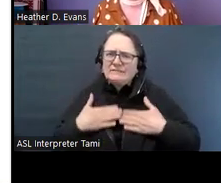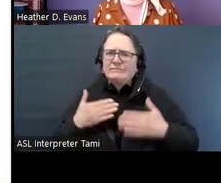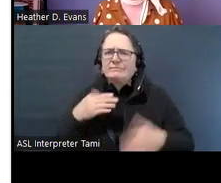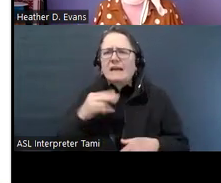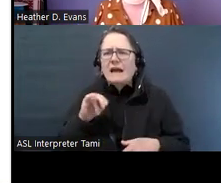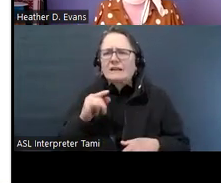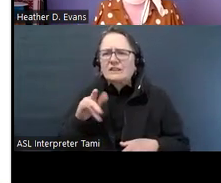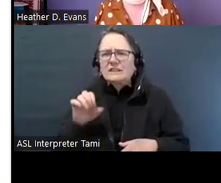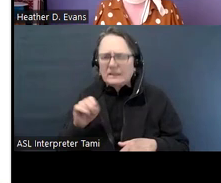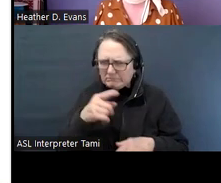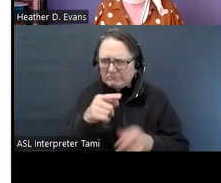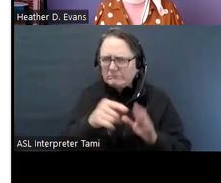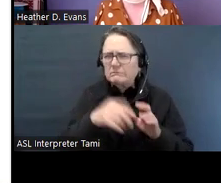when coupled with disability.